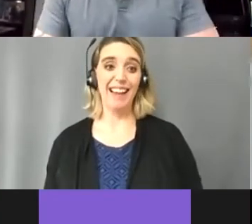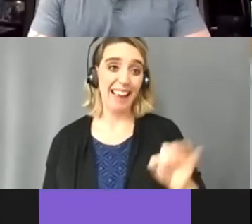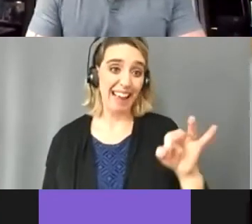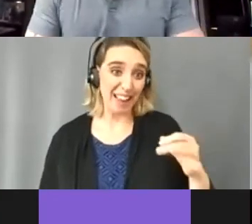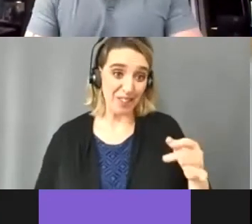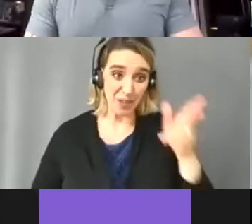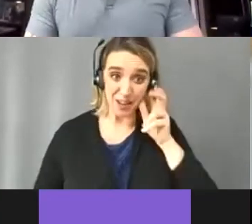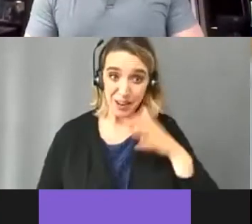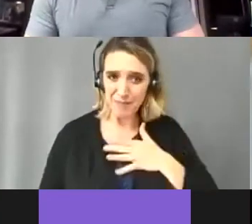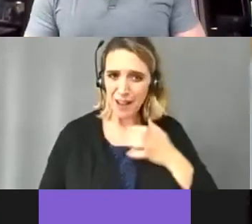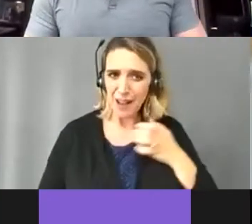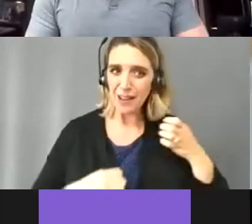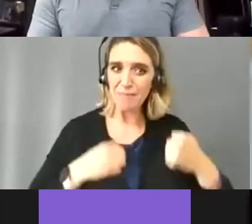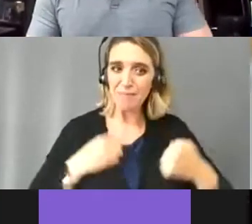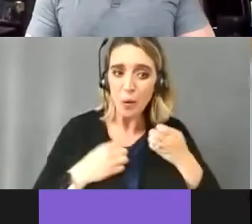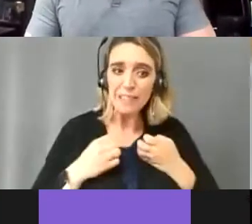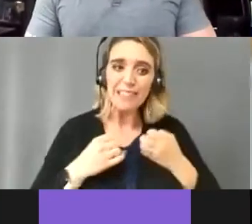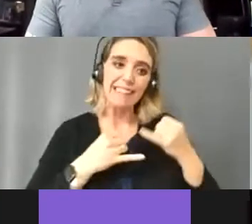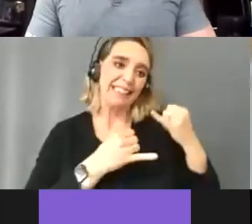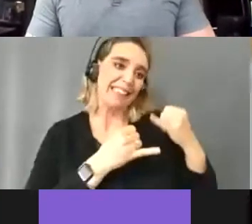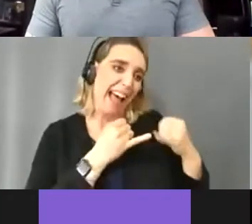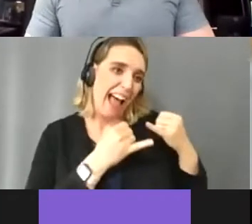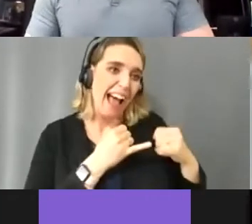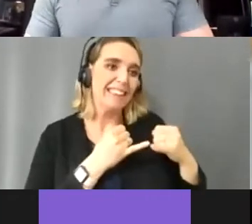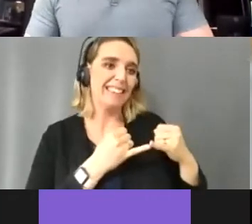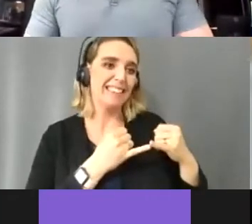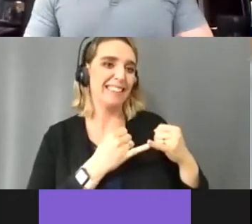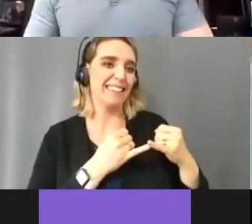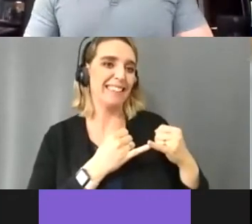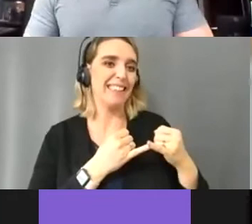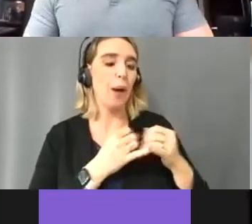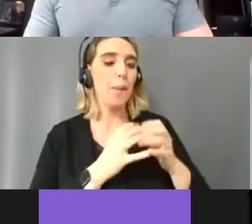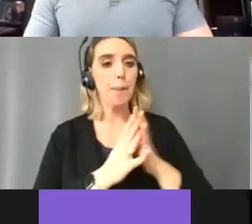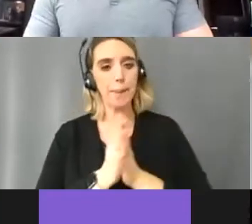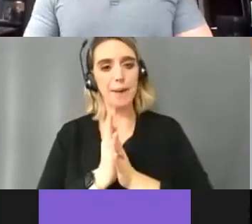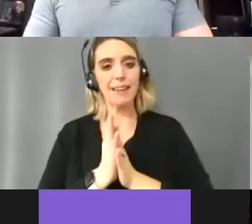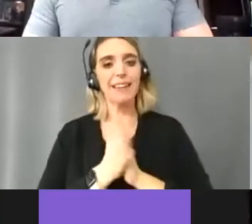The last thing that I wanna share before we welcome Teri